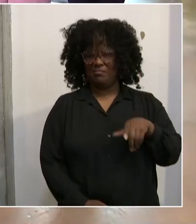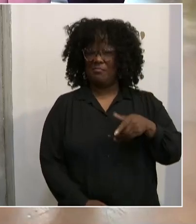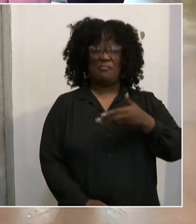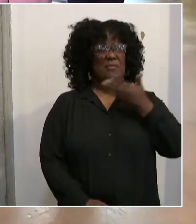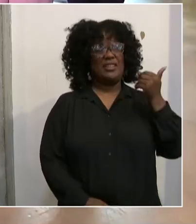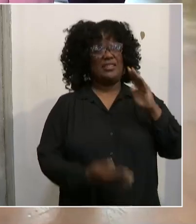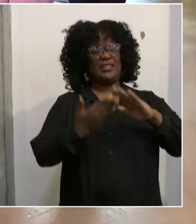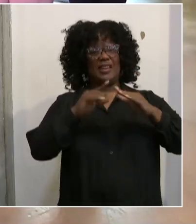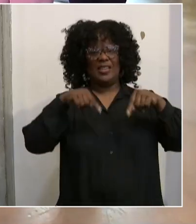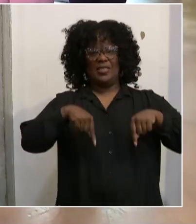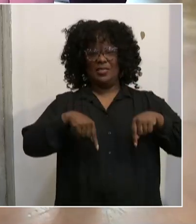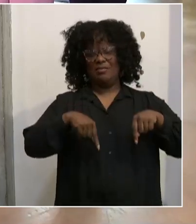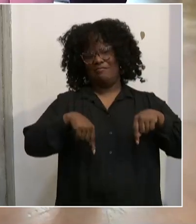and I am